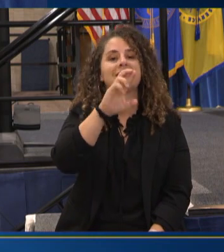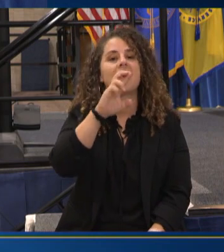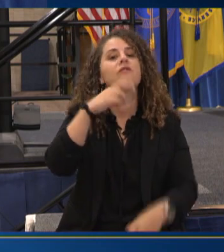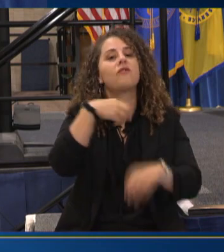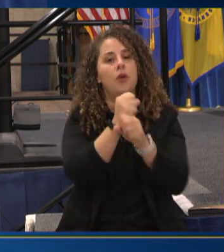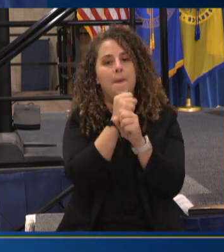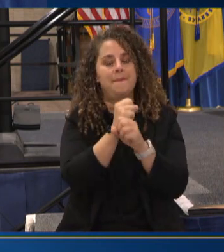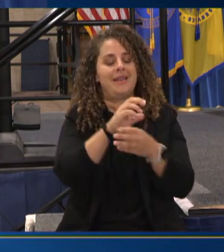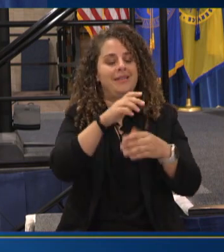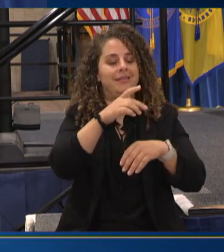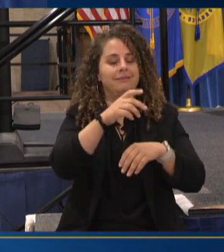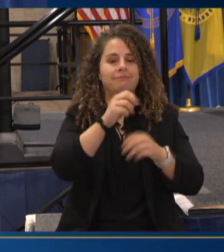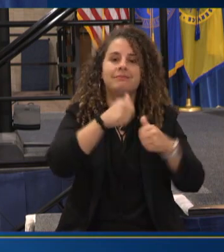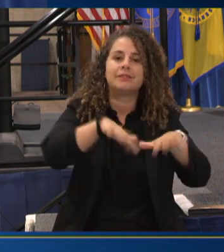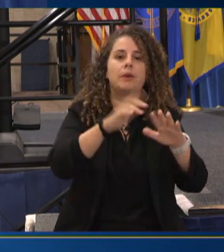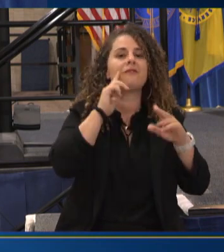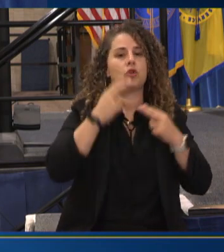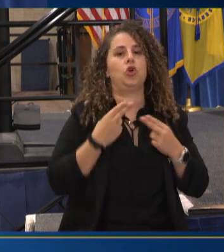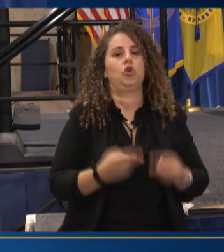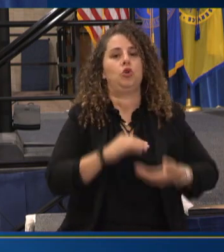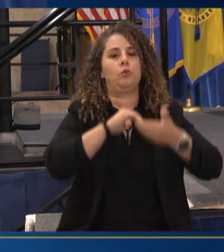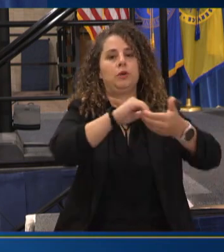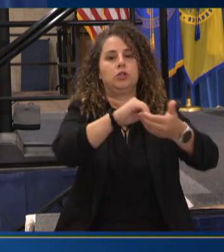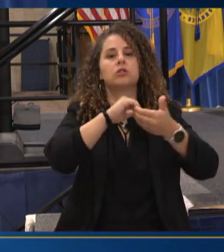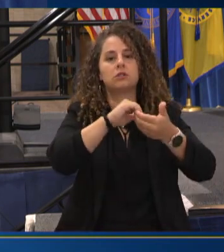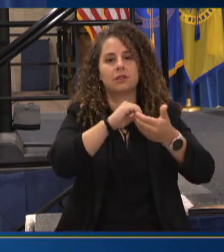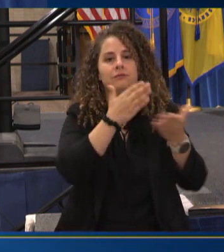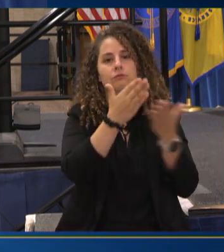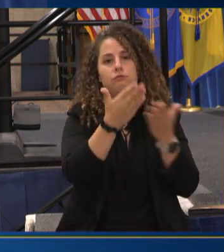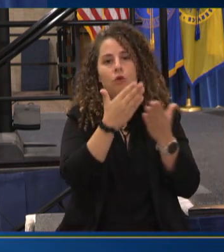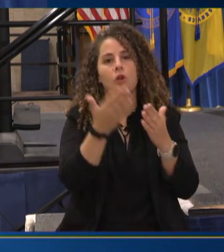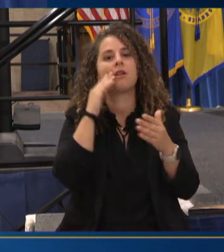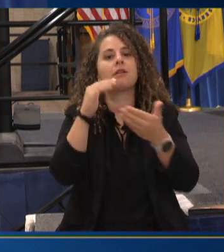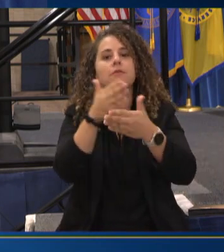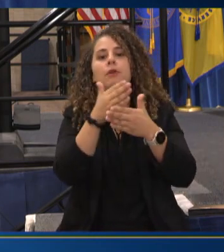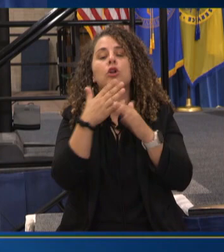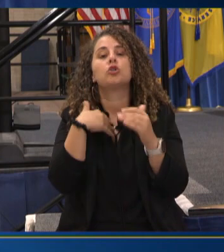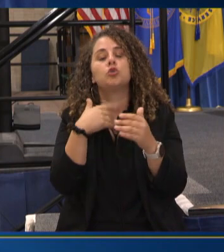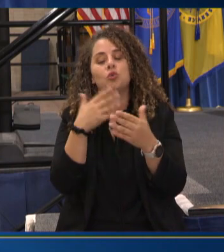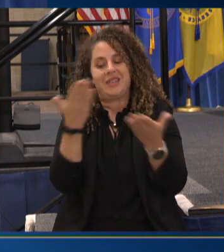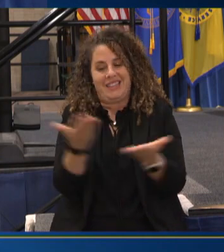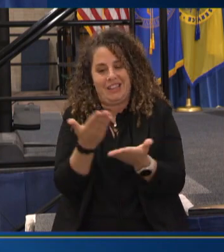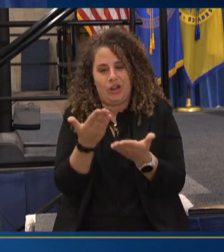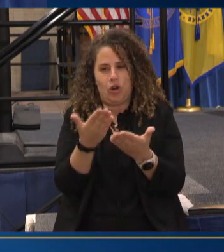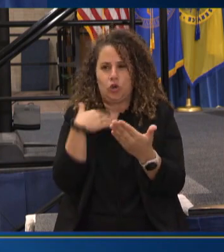services programs, partners, and everyone else who's here to connect and dialogue